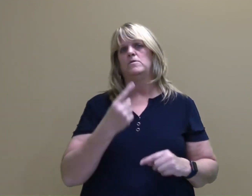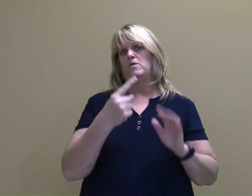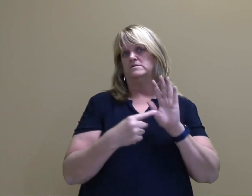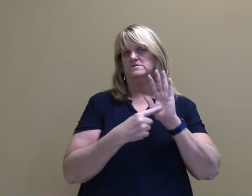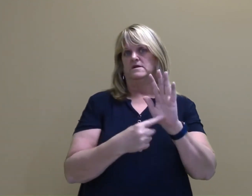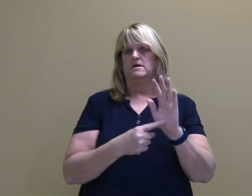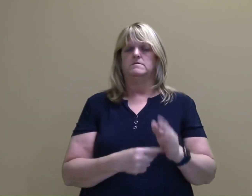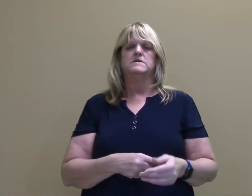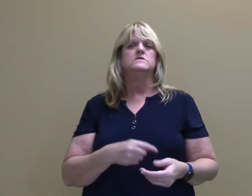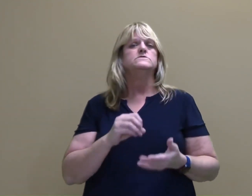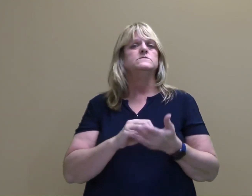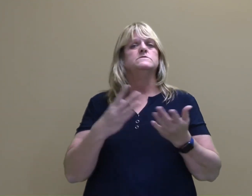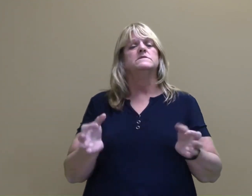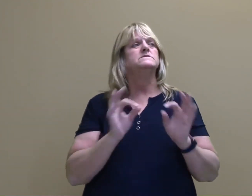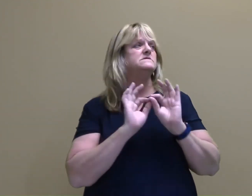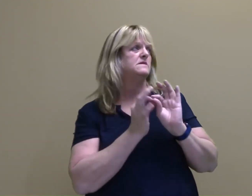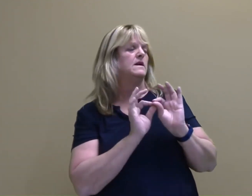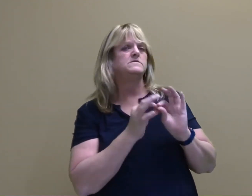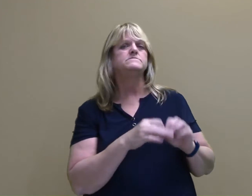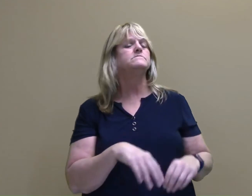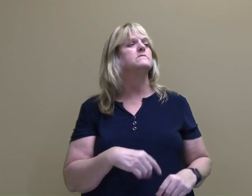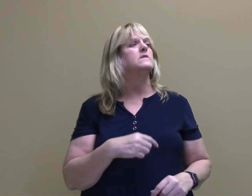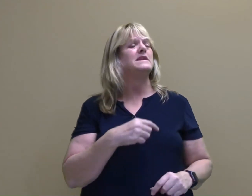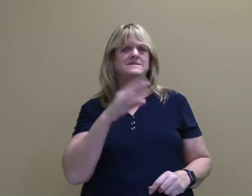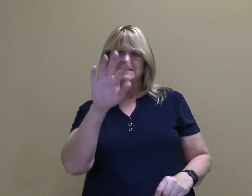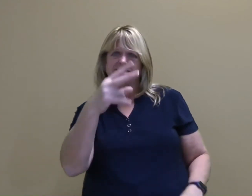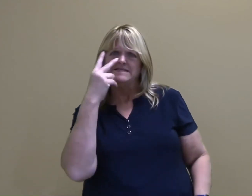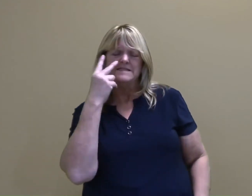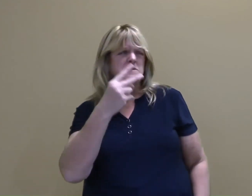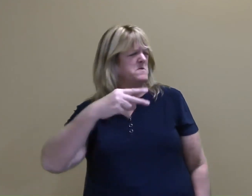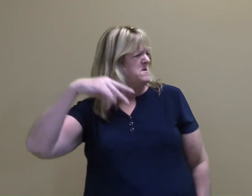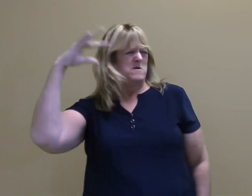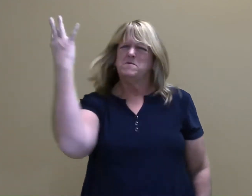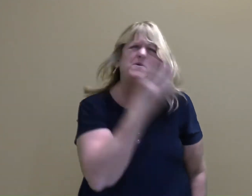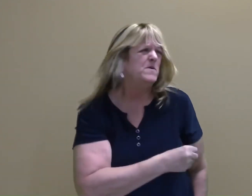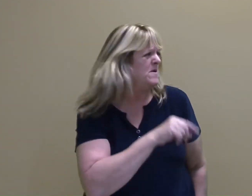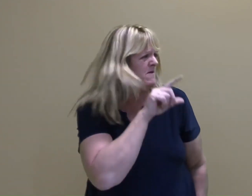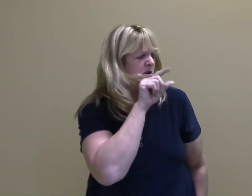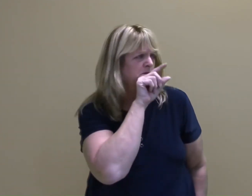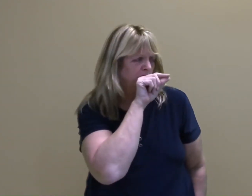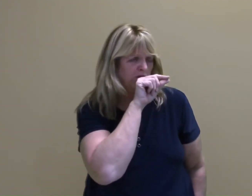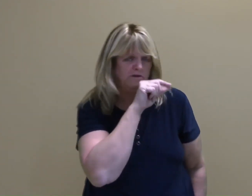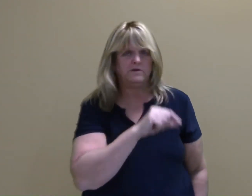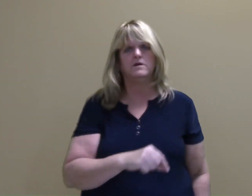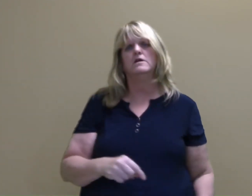An example of a misunderstanding related to head movement is when a Deaf person signed, "Wow, look at that beautiful bird!”